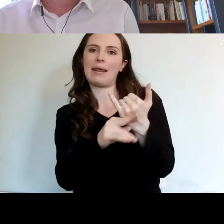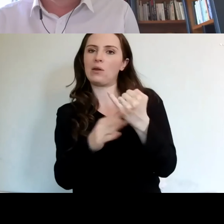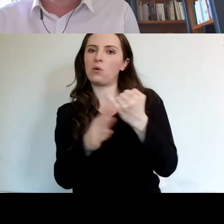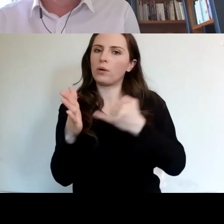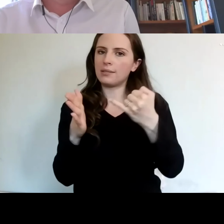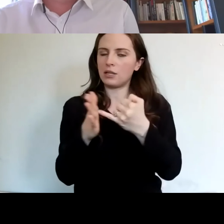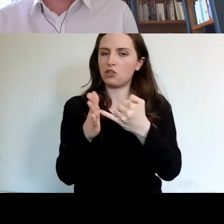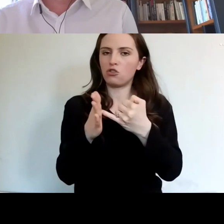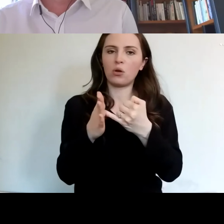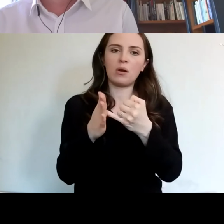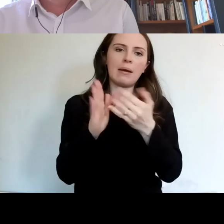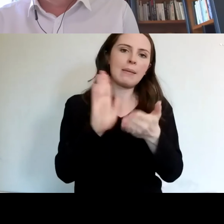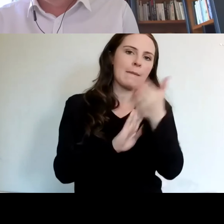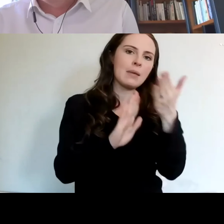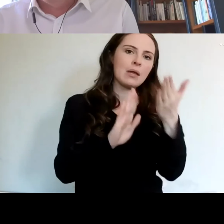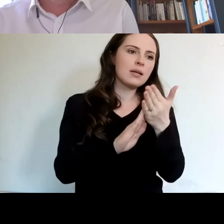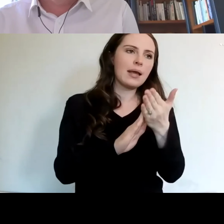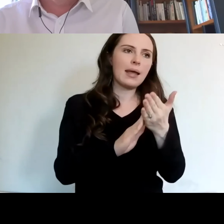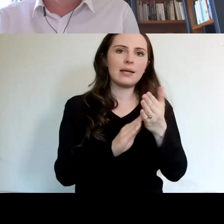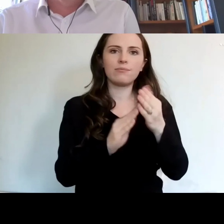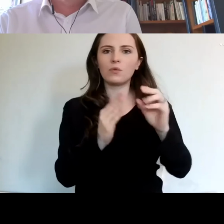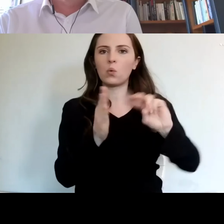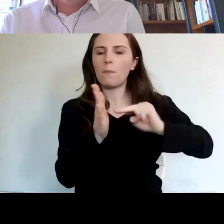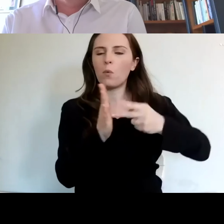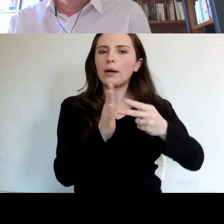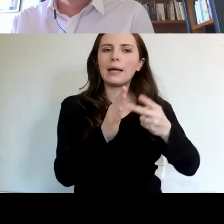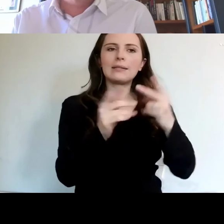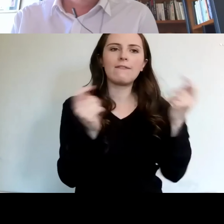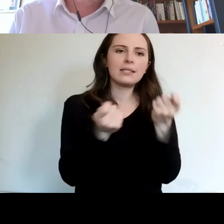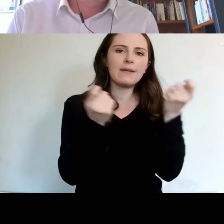when you're organising your festivals and events and so on. So, thank you very much for your time.